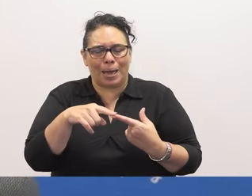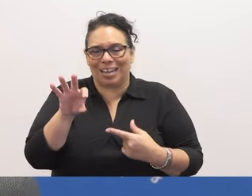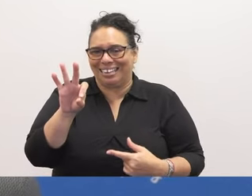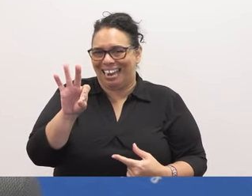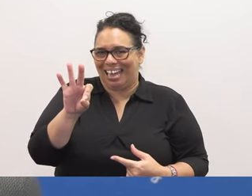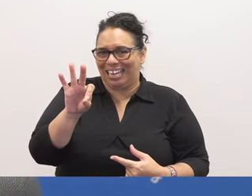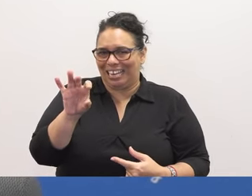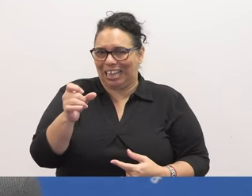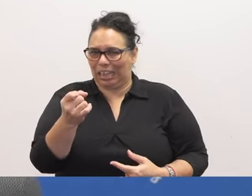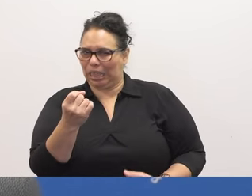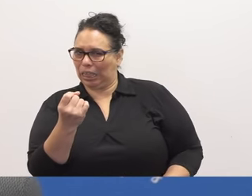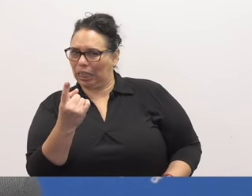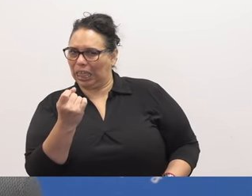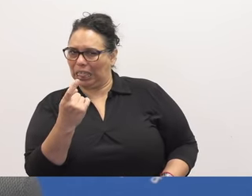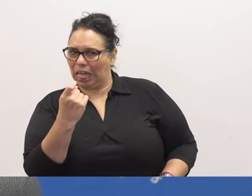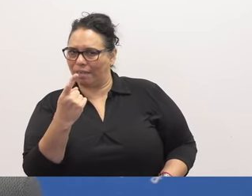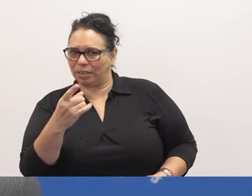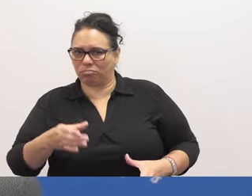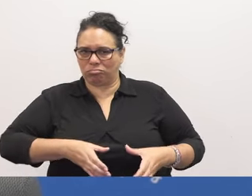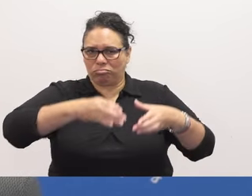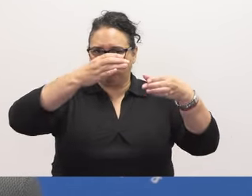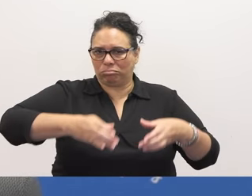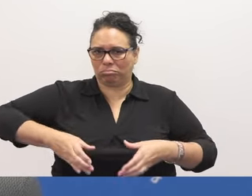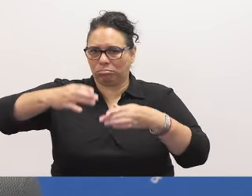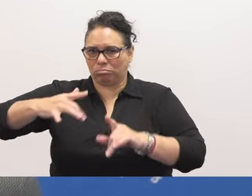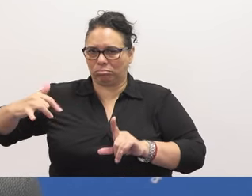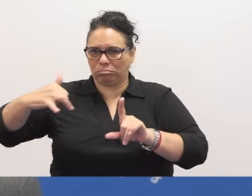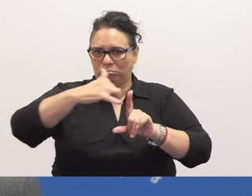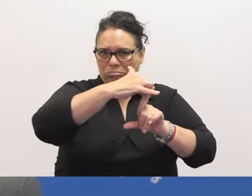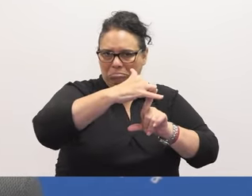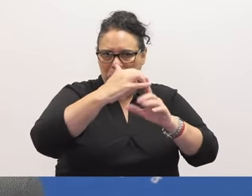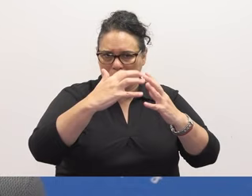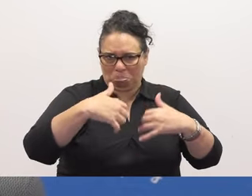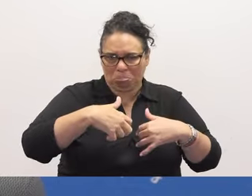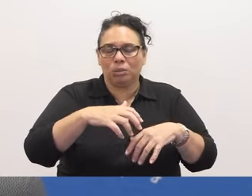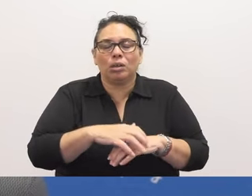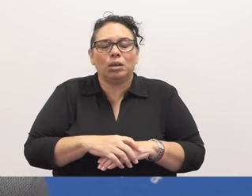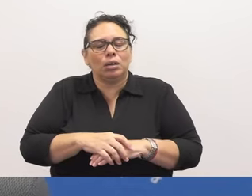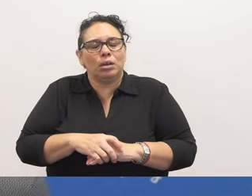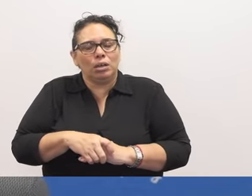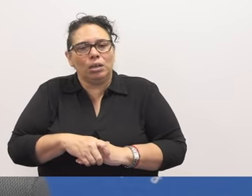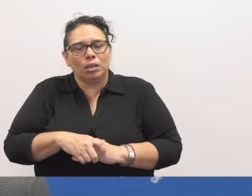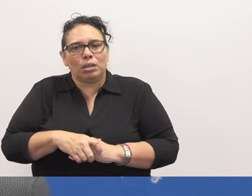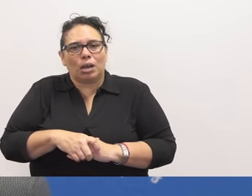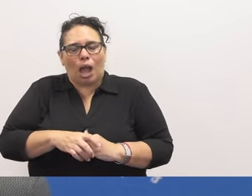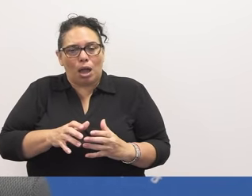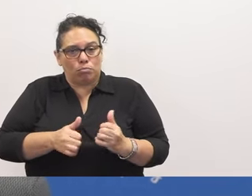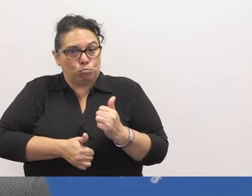I believe we visited right around and or on 9/11. And the vast majority of the students